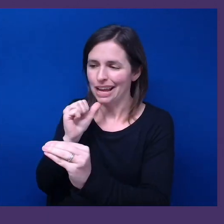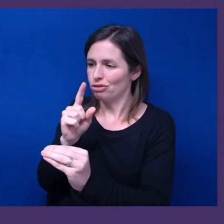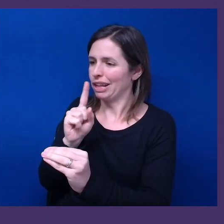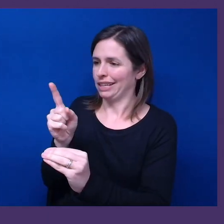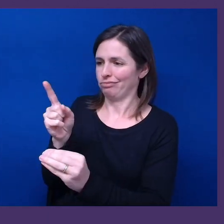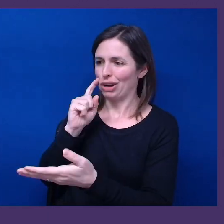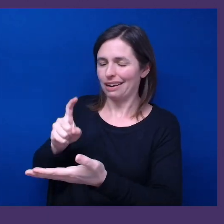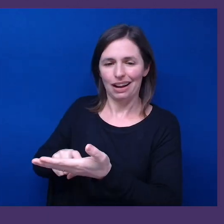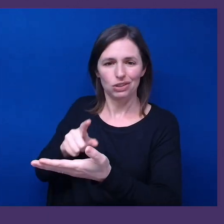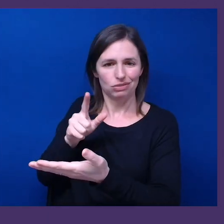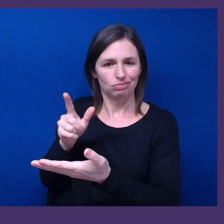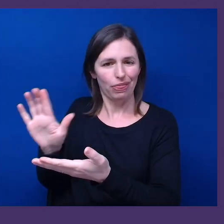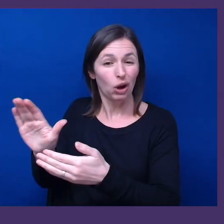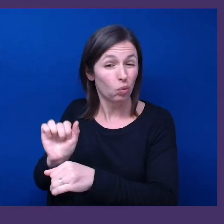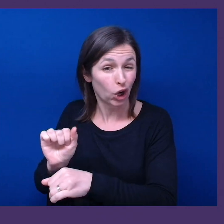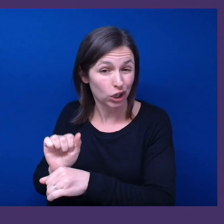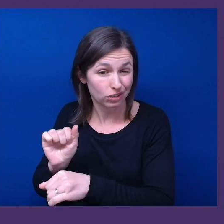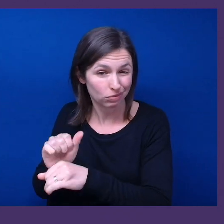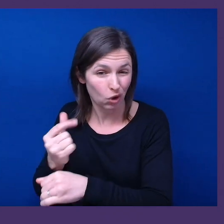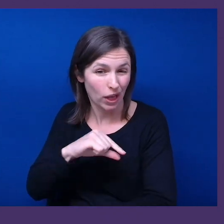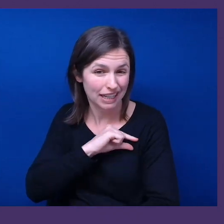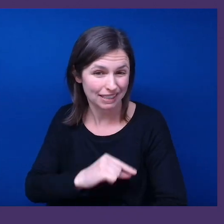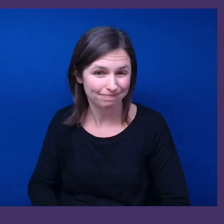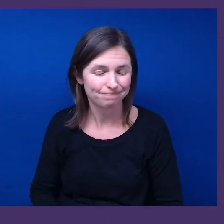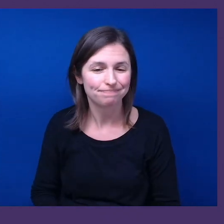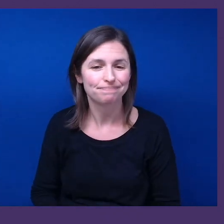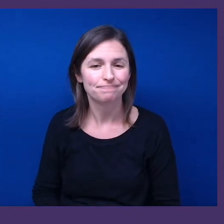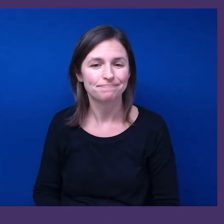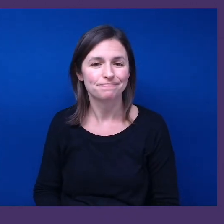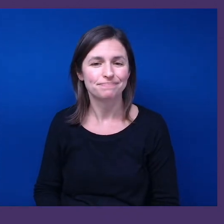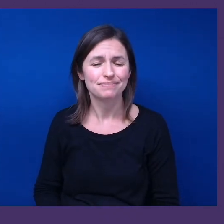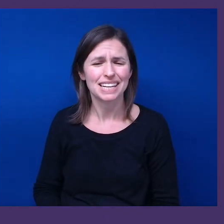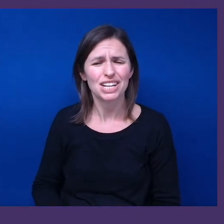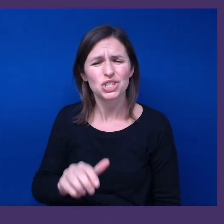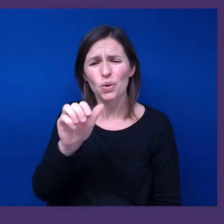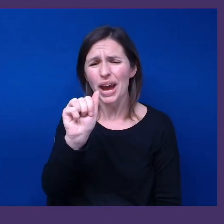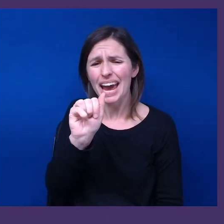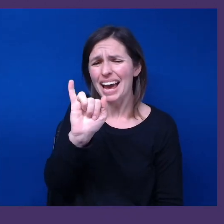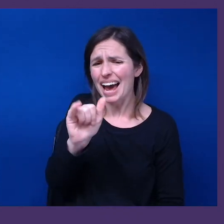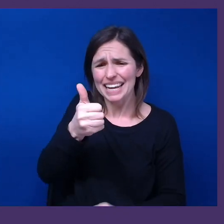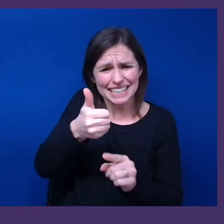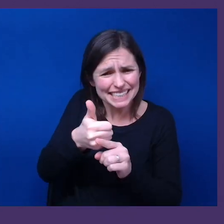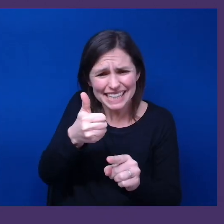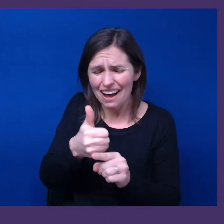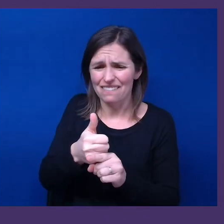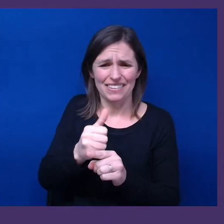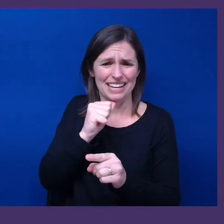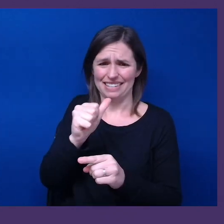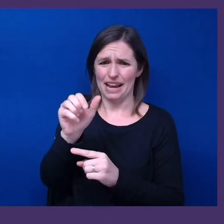AI is not inherently biased, but the data and the frameworks it is built on often reflect human biases.